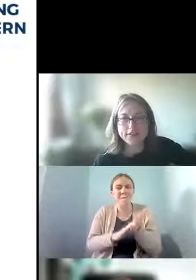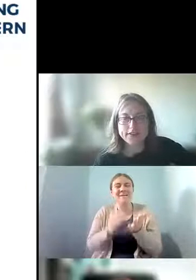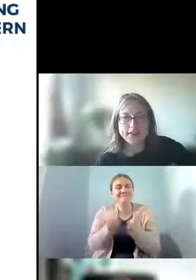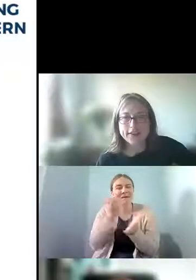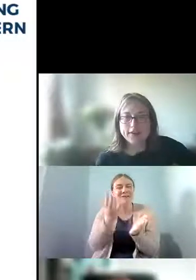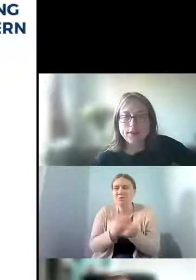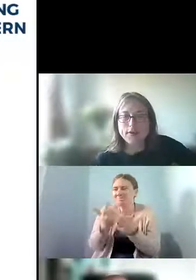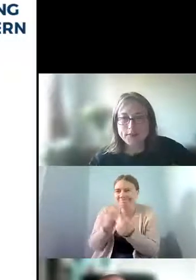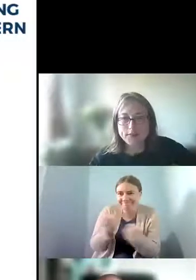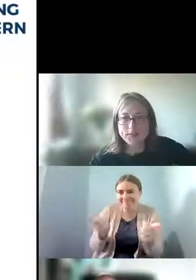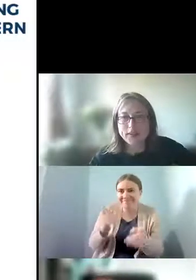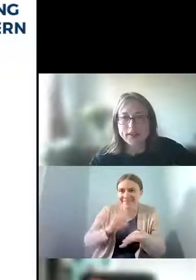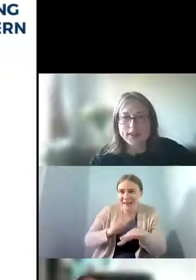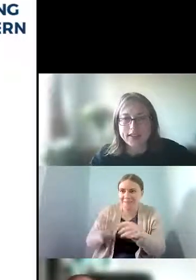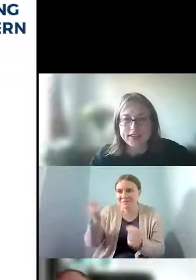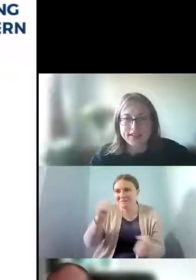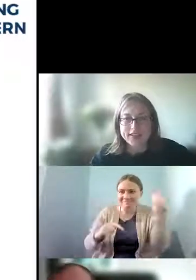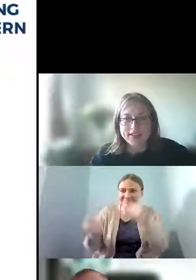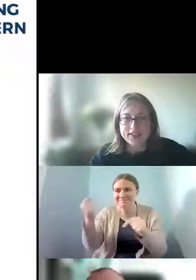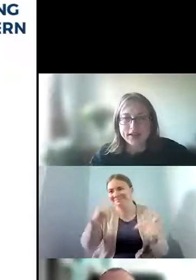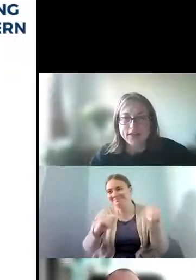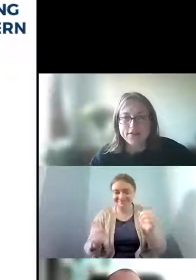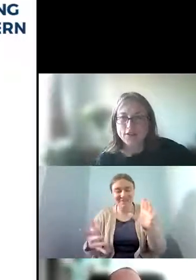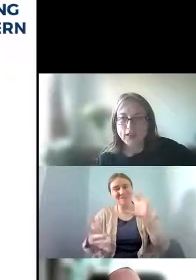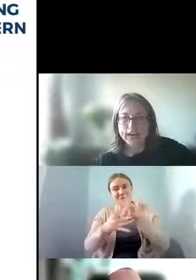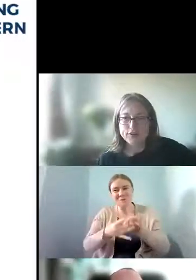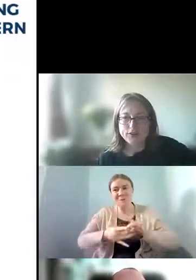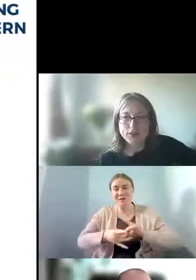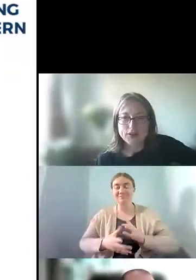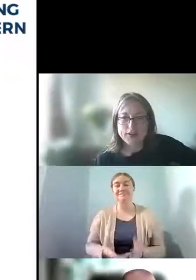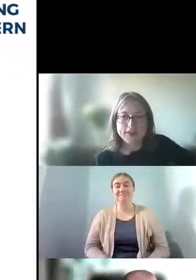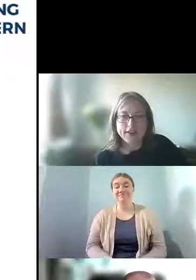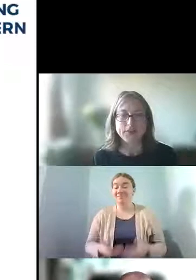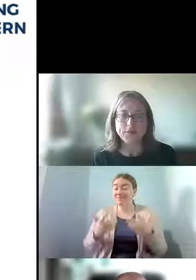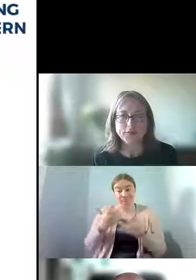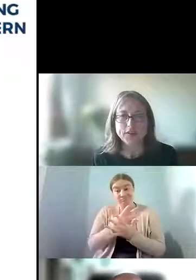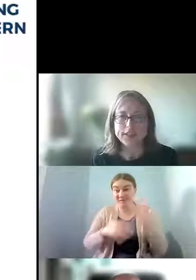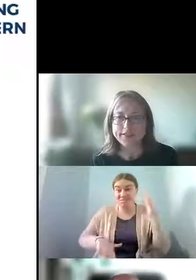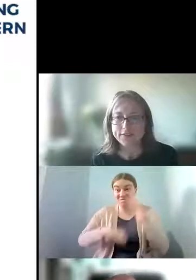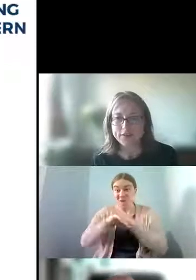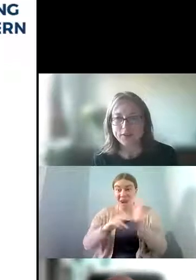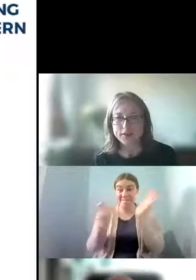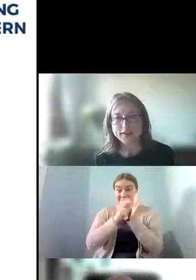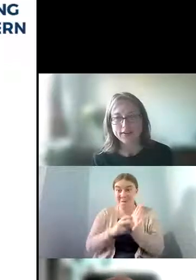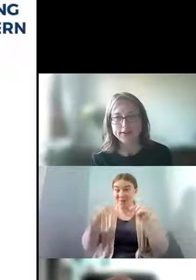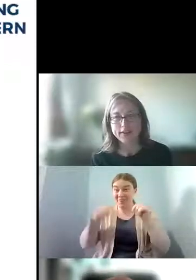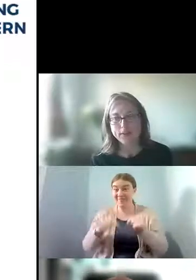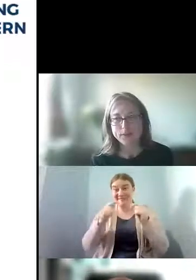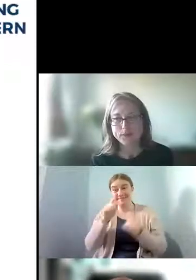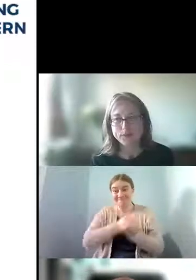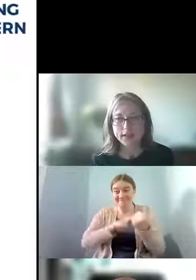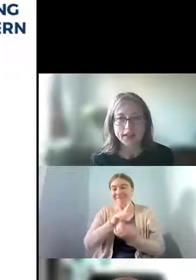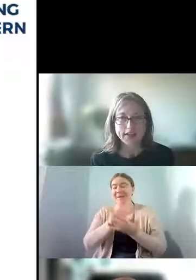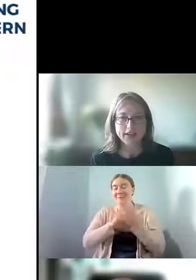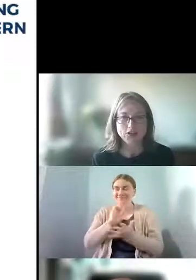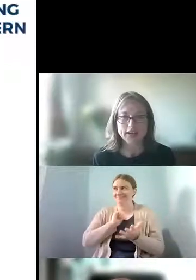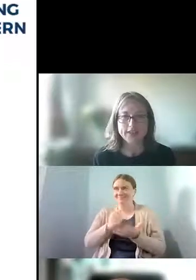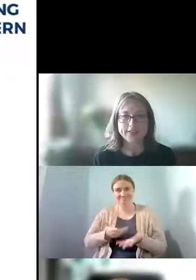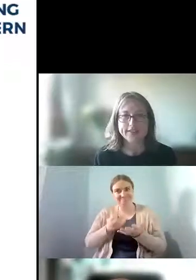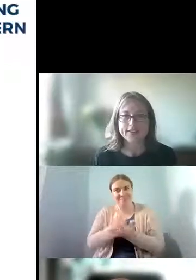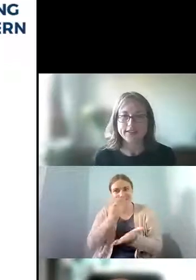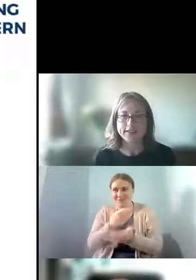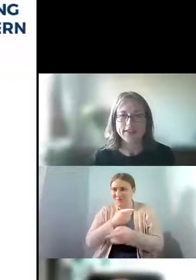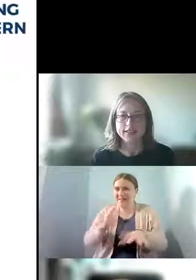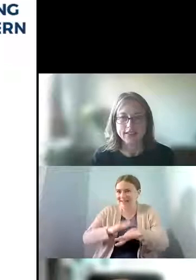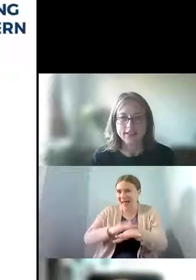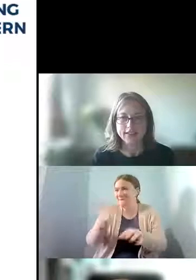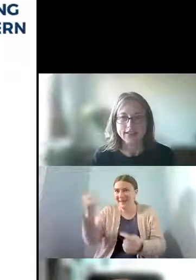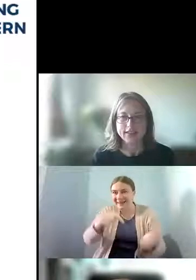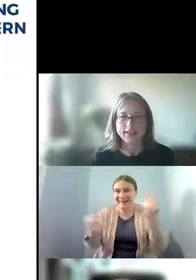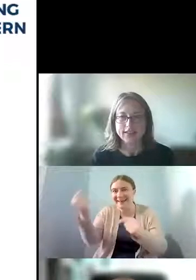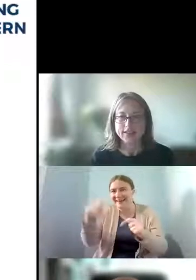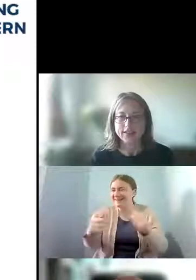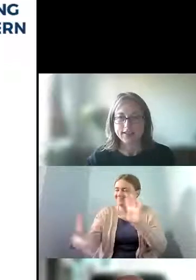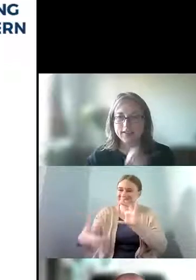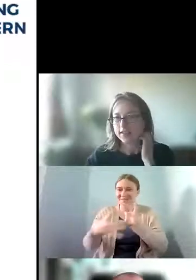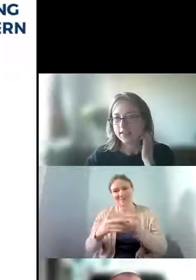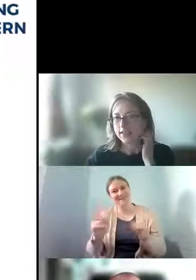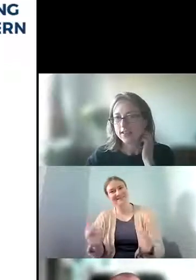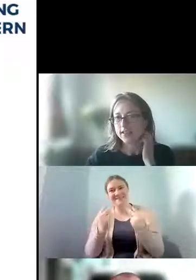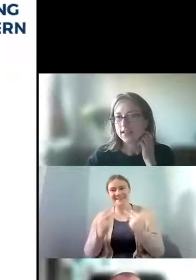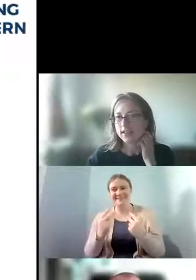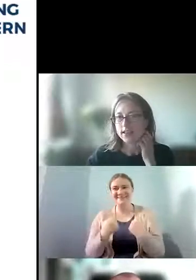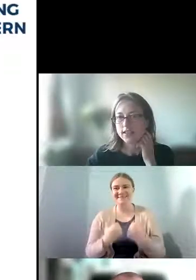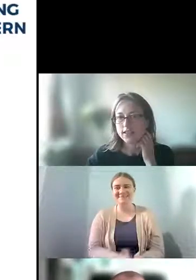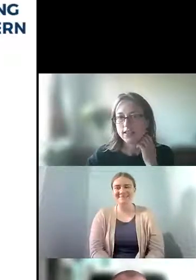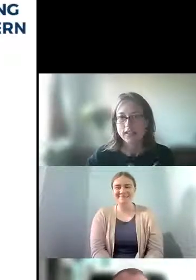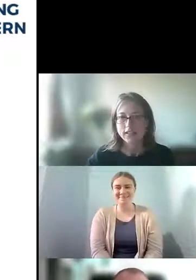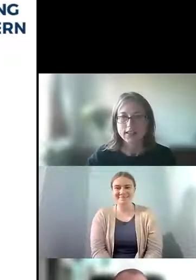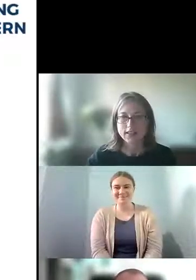to the webinar we had a full house booked so we need to give everyone time to come on join us